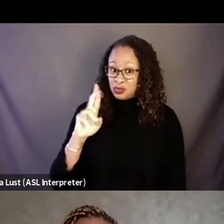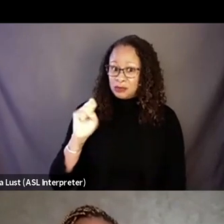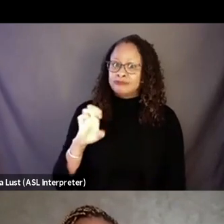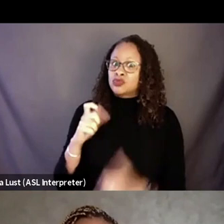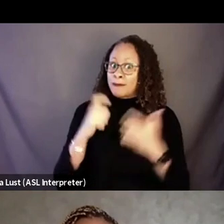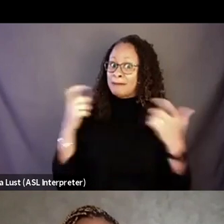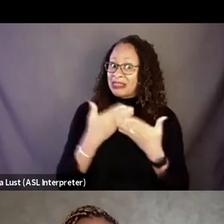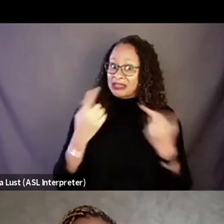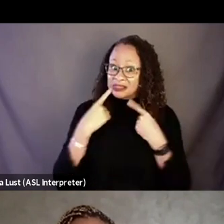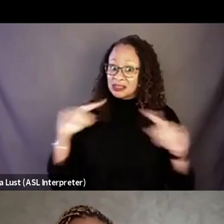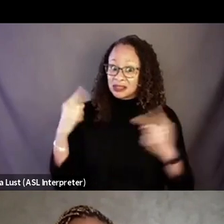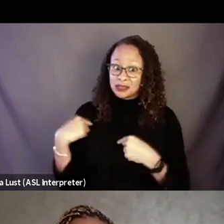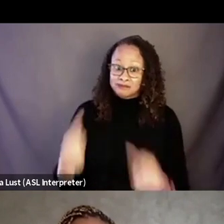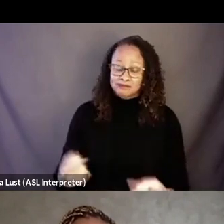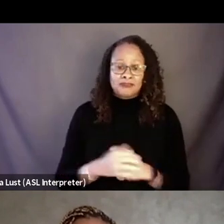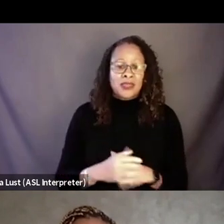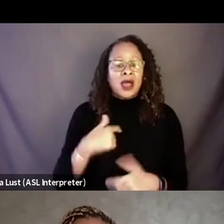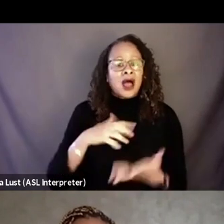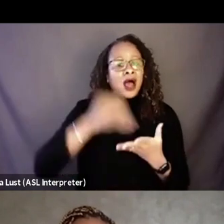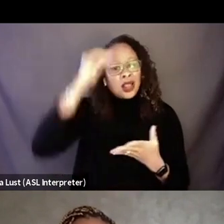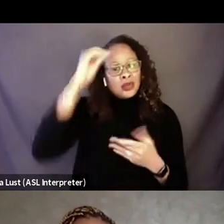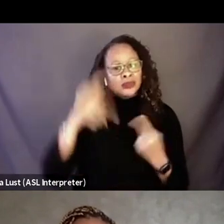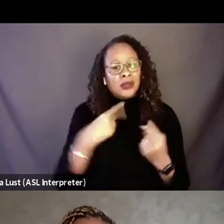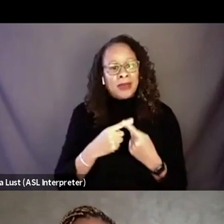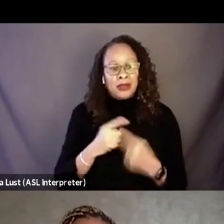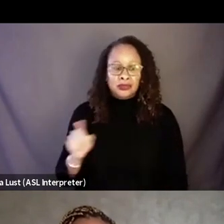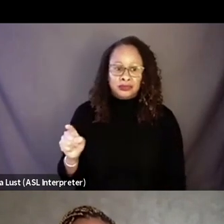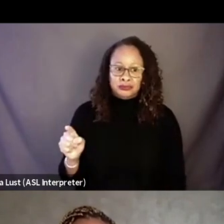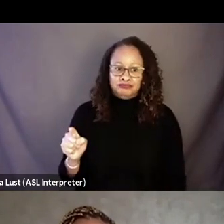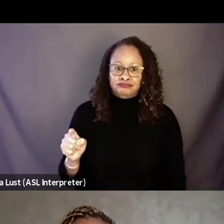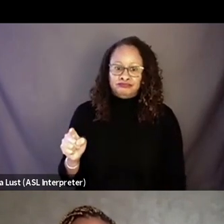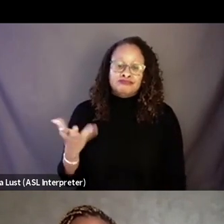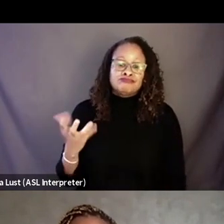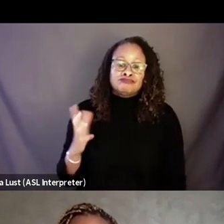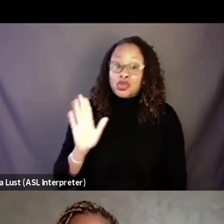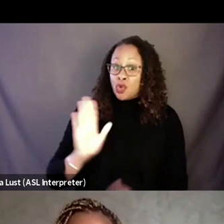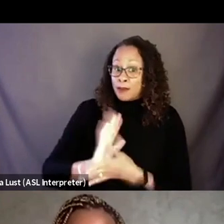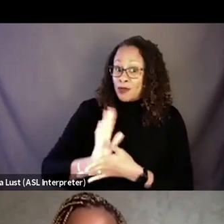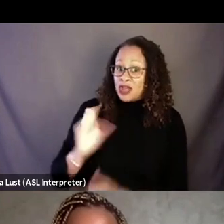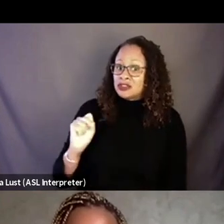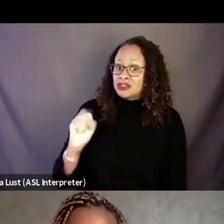And I learned about you, "Softie" through my mother actually.